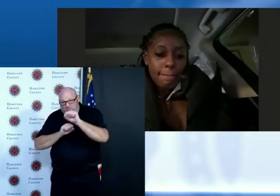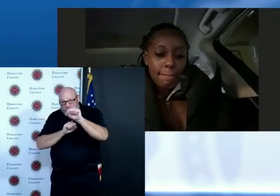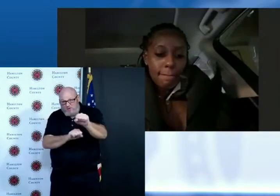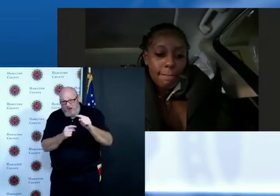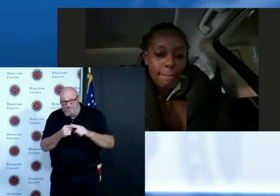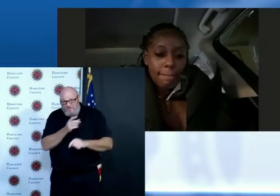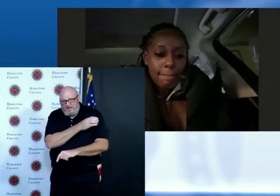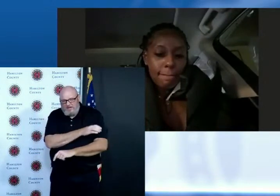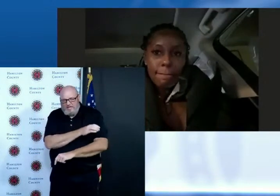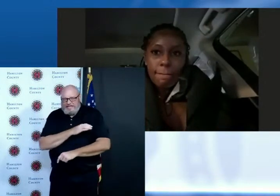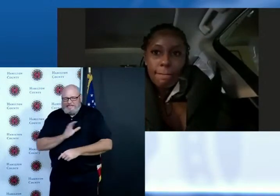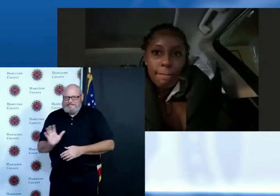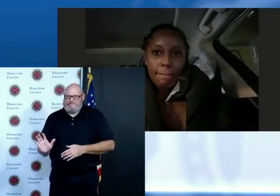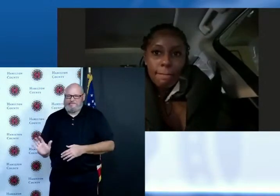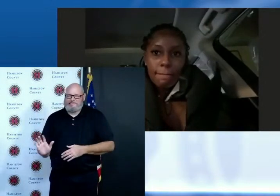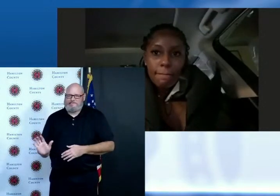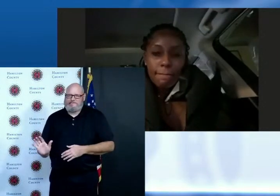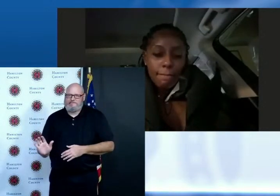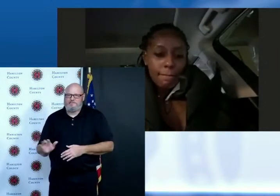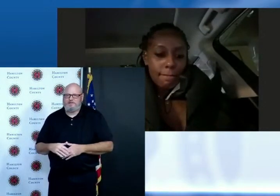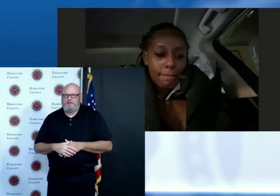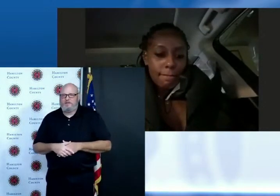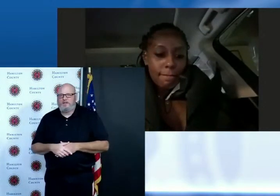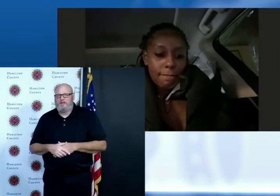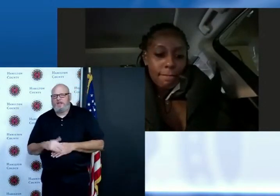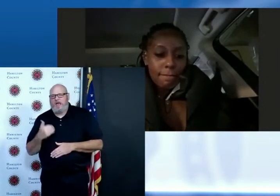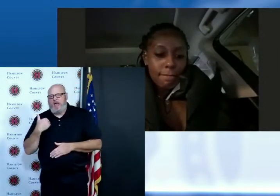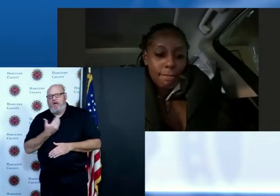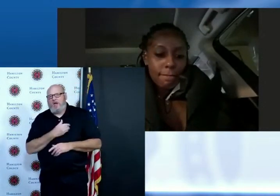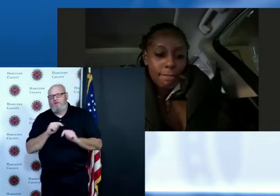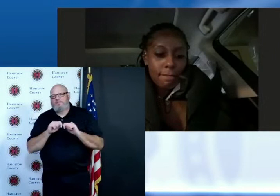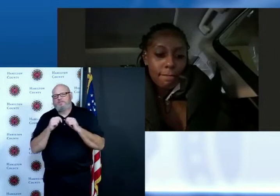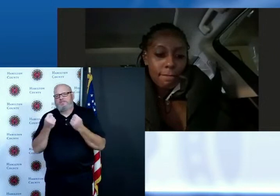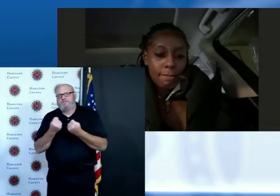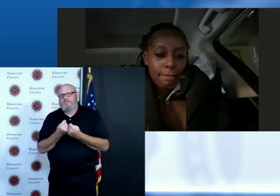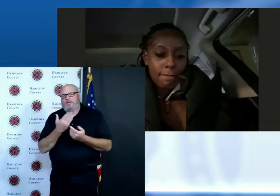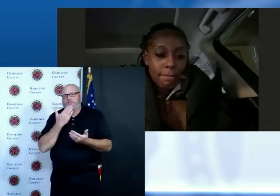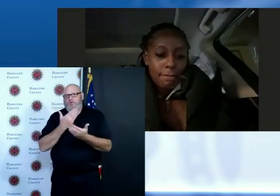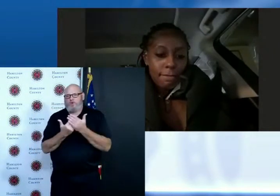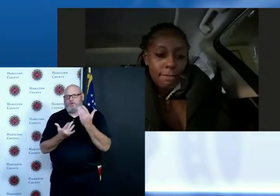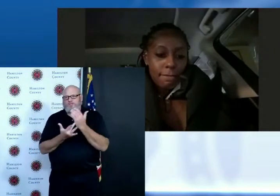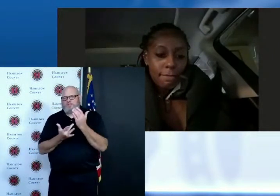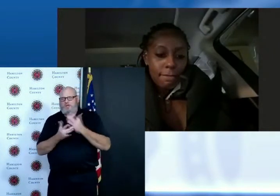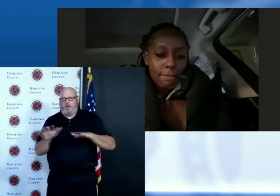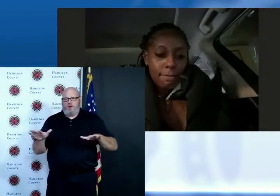are better at technology than myself and by 7:30 AM everybody who had an appointment received an